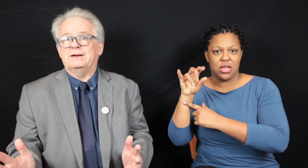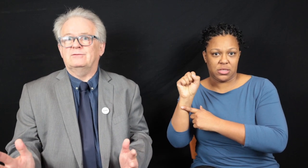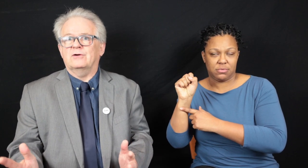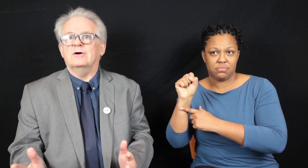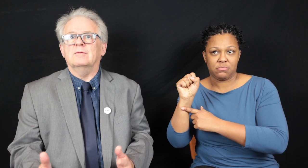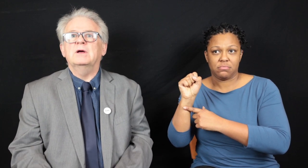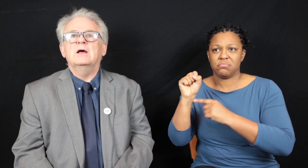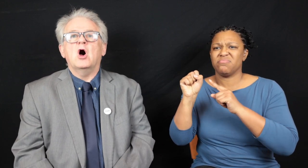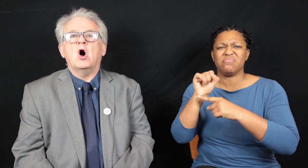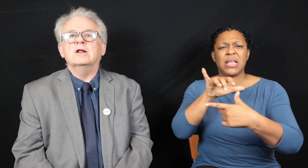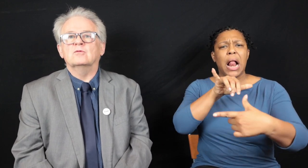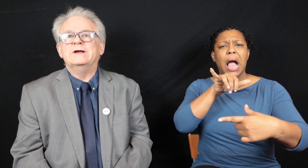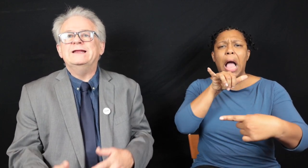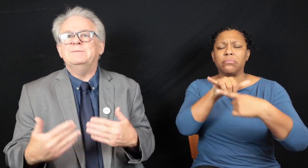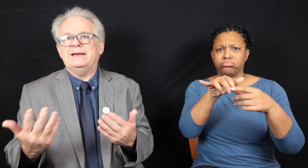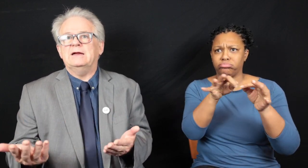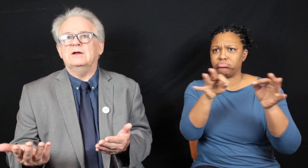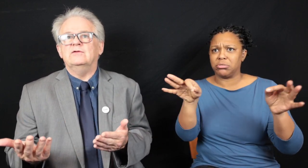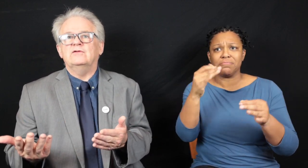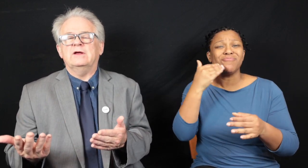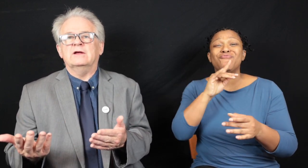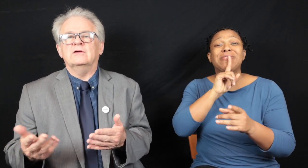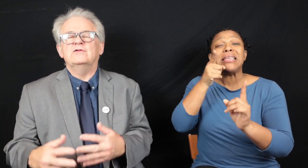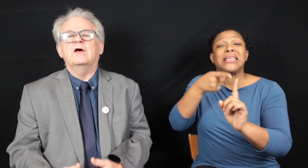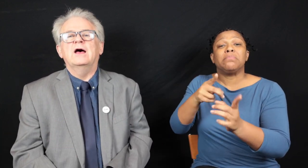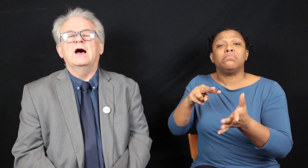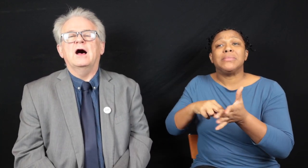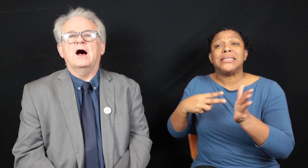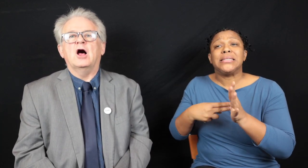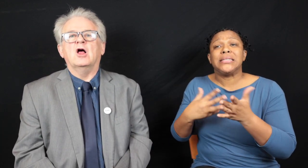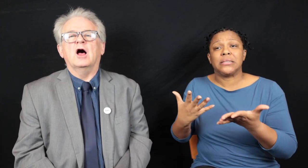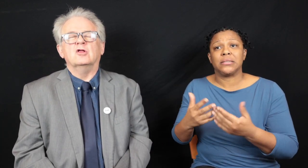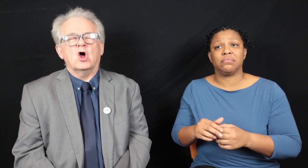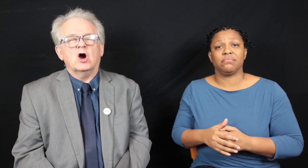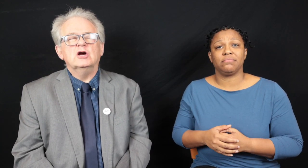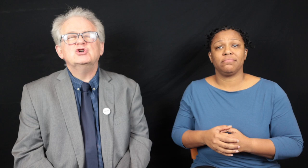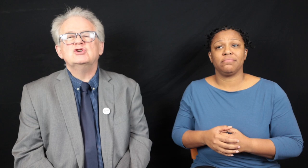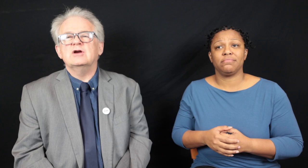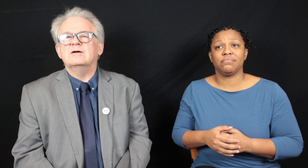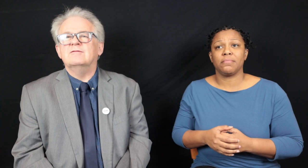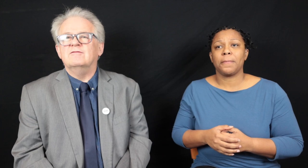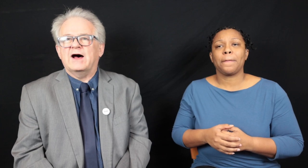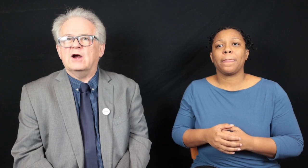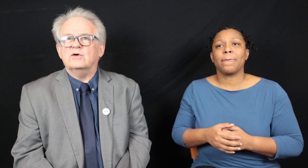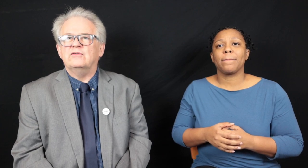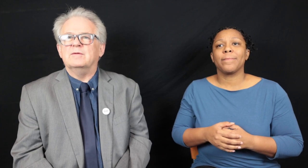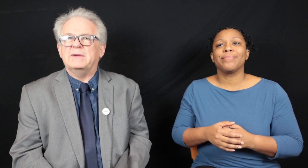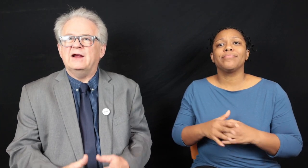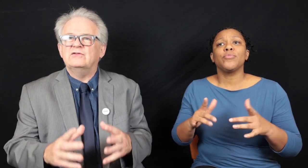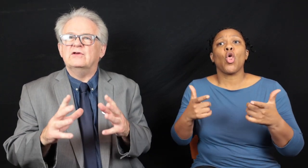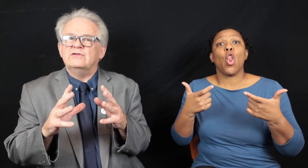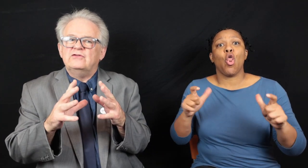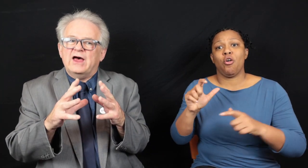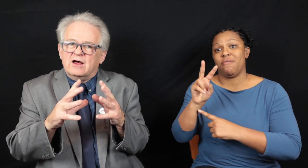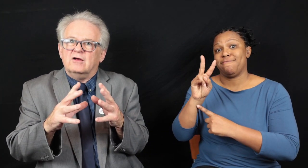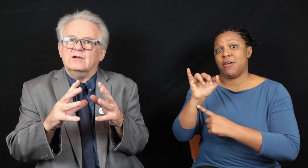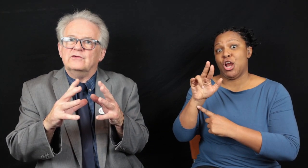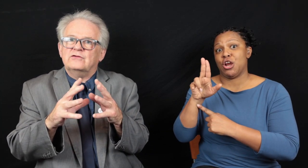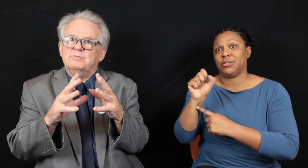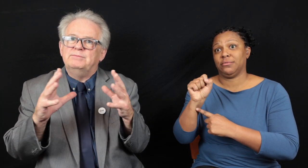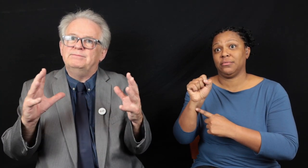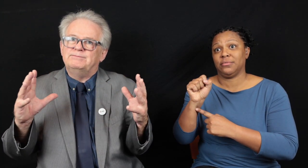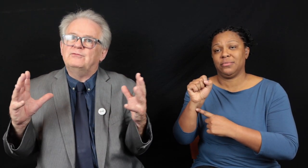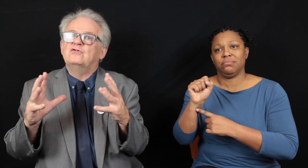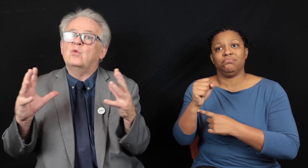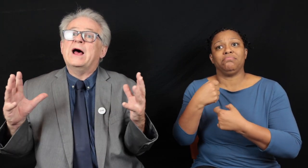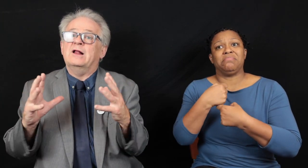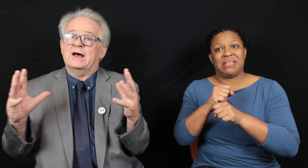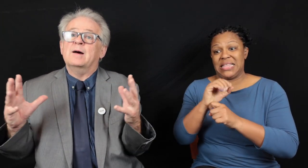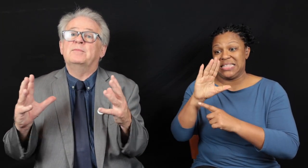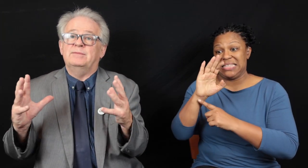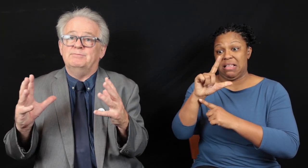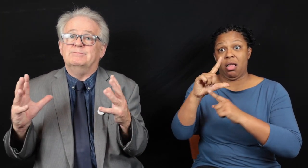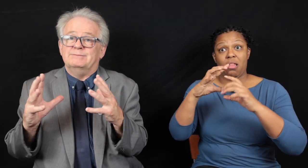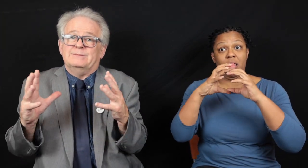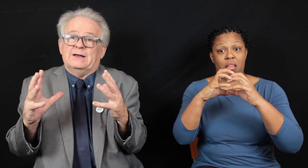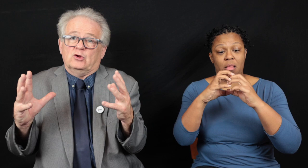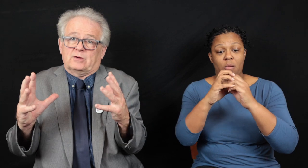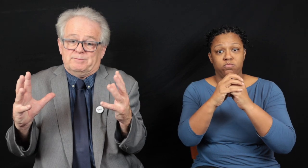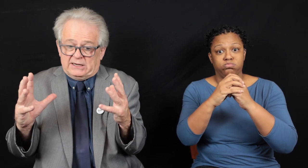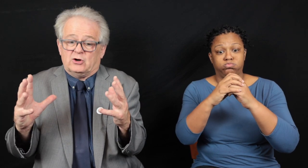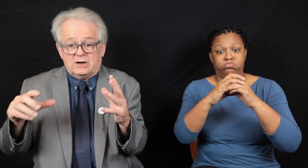big term. All it really means is a large virus that makes cells, swells up, and looks bigger